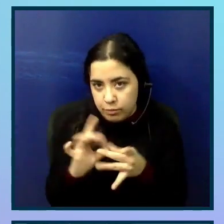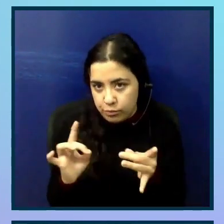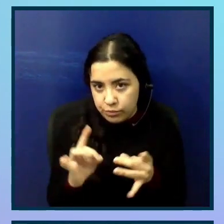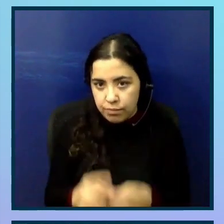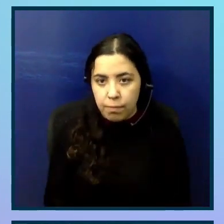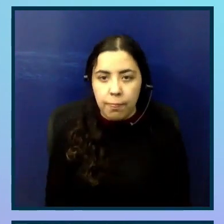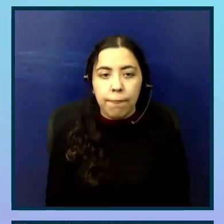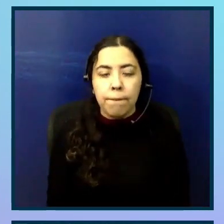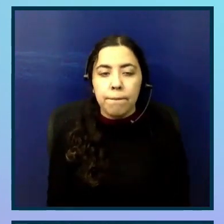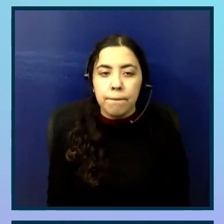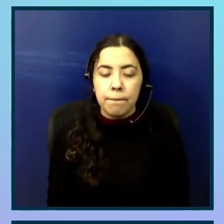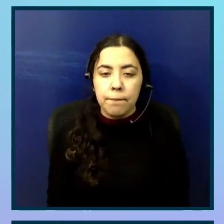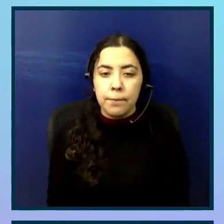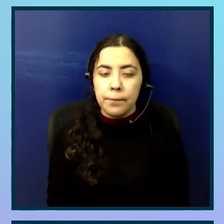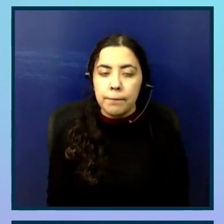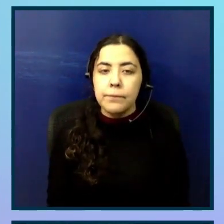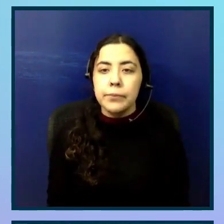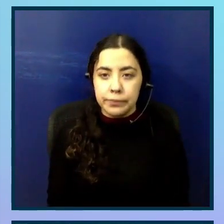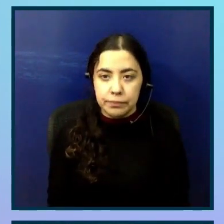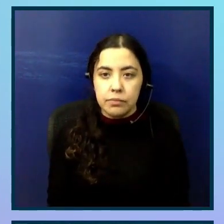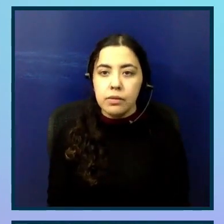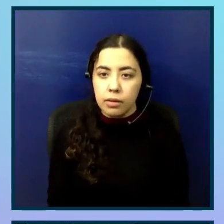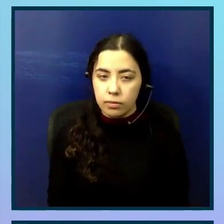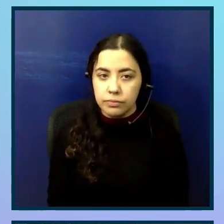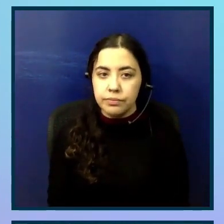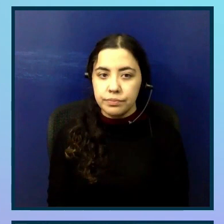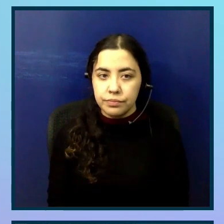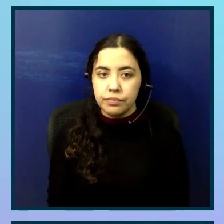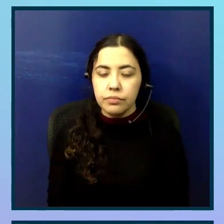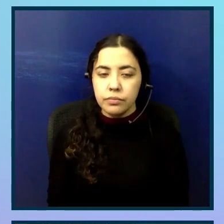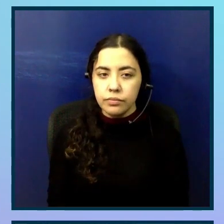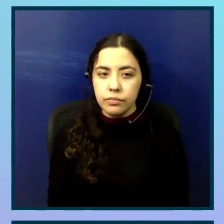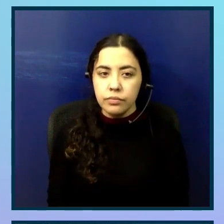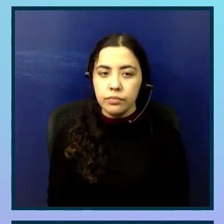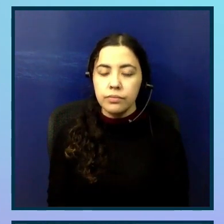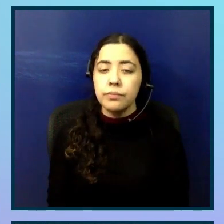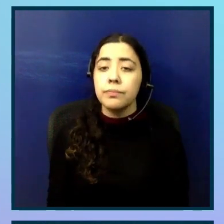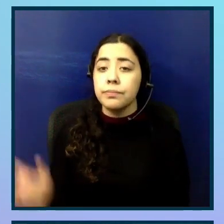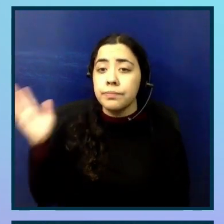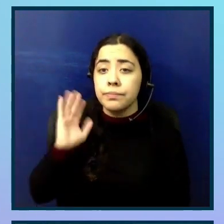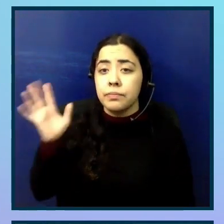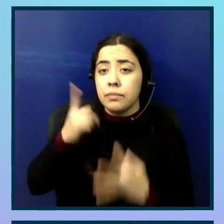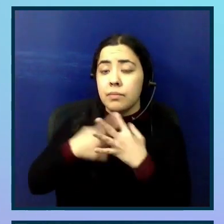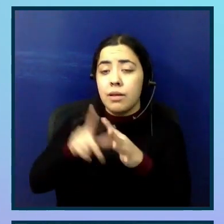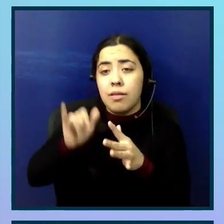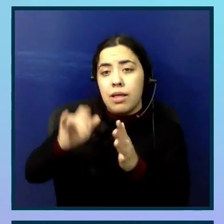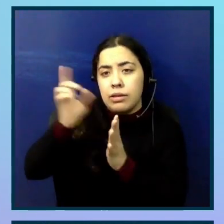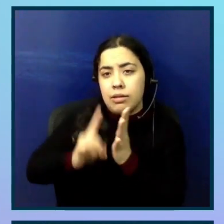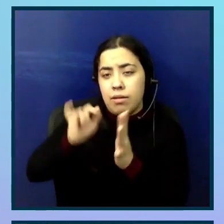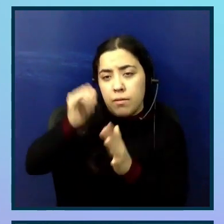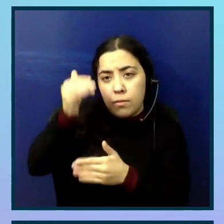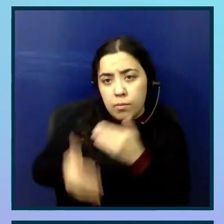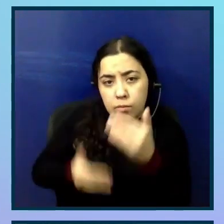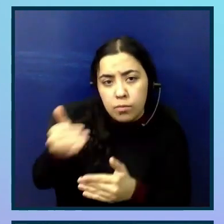So taking us back to the beginning, the very first step in the design process for this feature involved the feature team